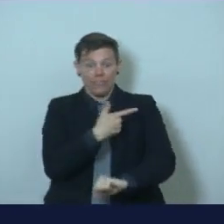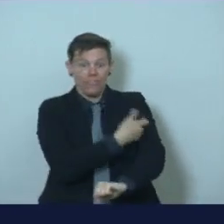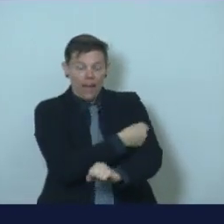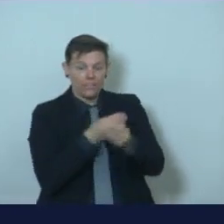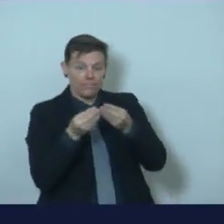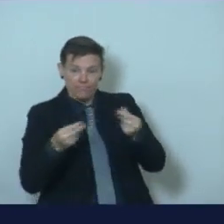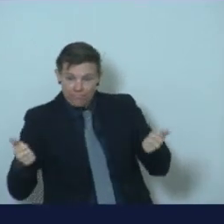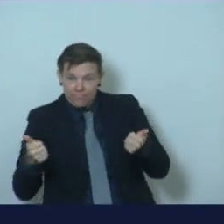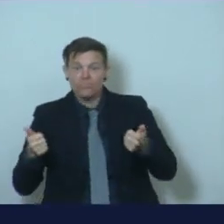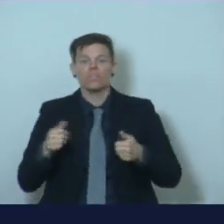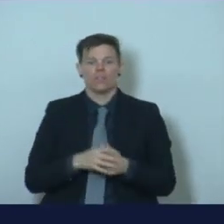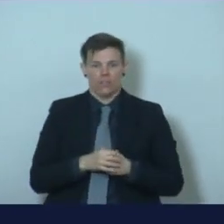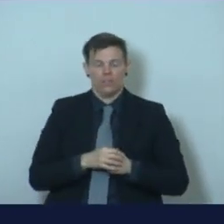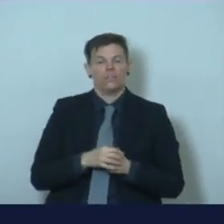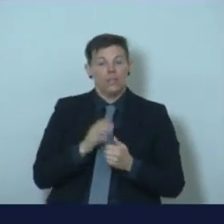UNTIL THERE IS A VACCINE.